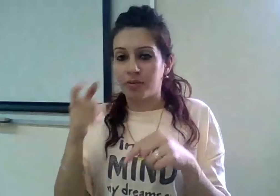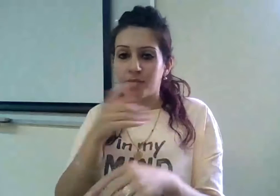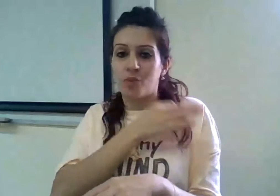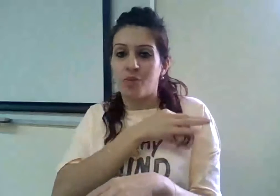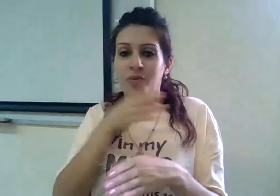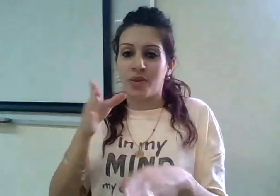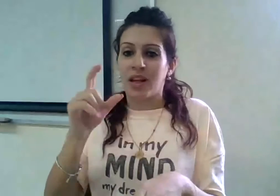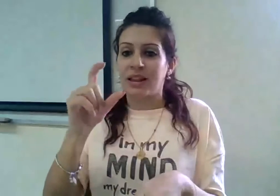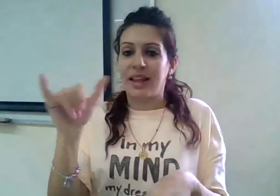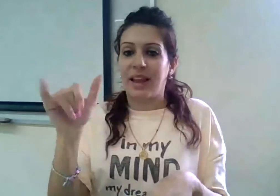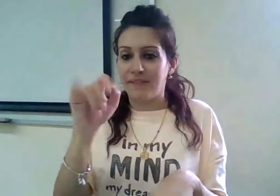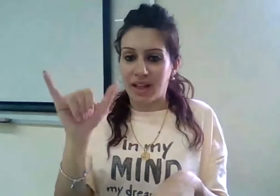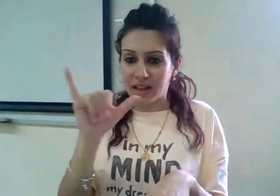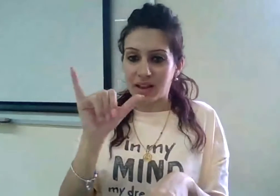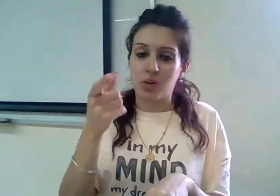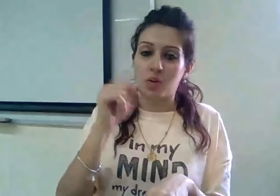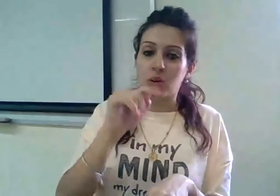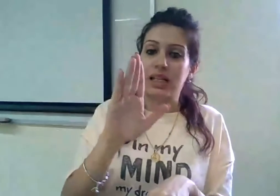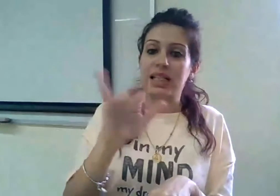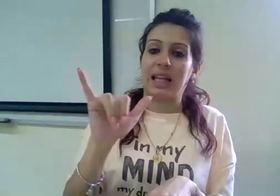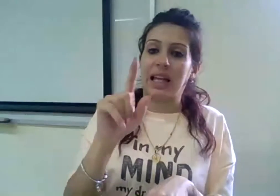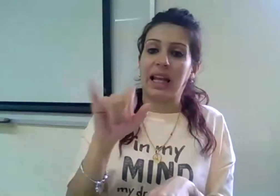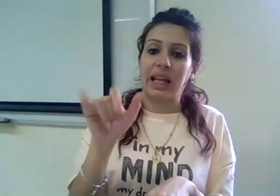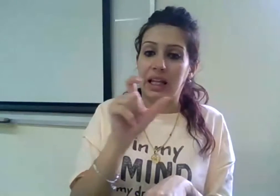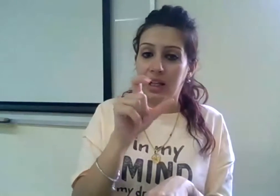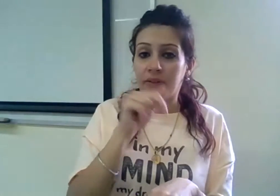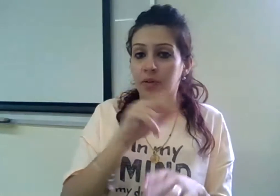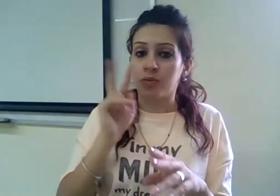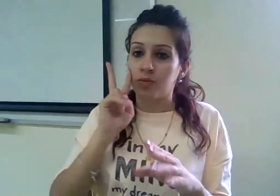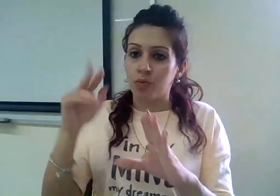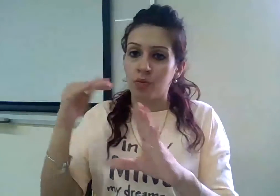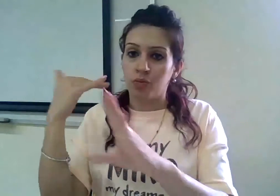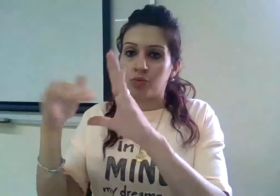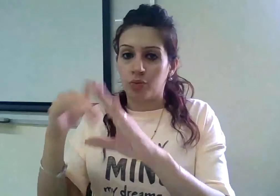will monitor the chat and then we will just see, depending on your